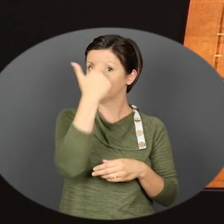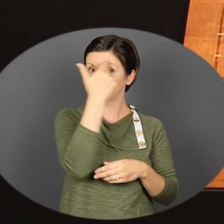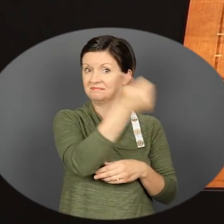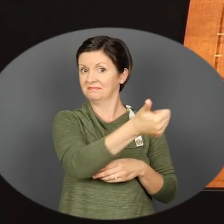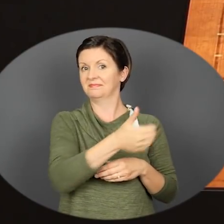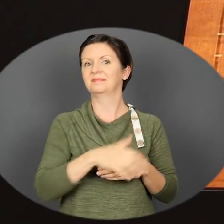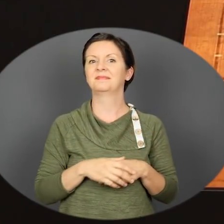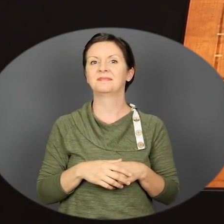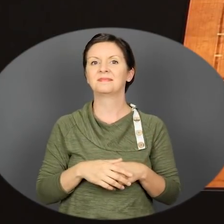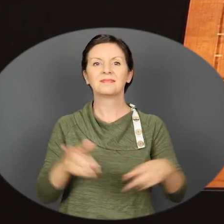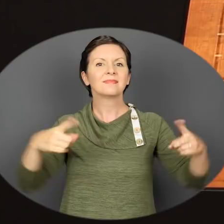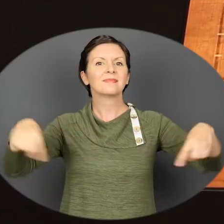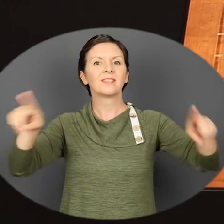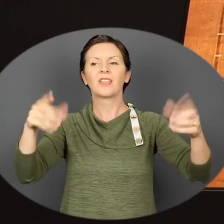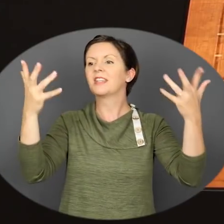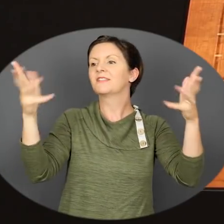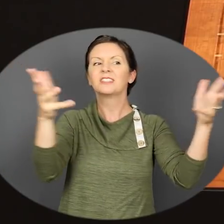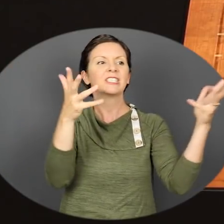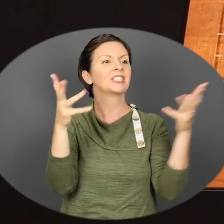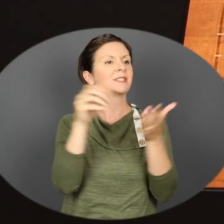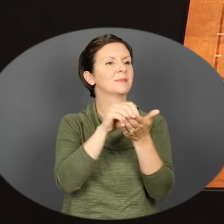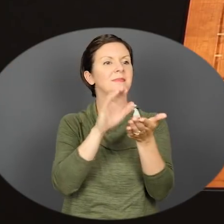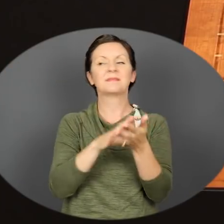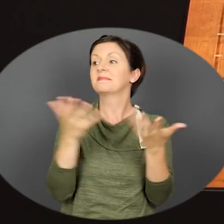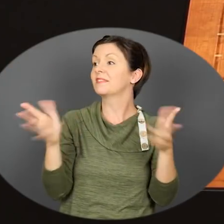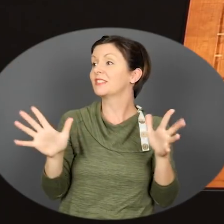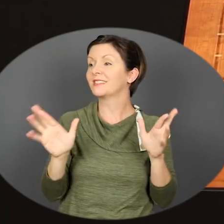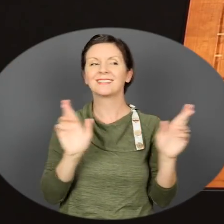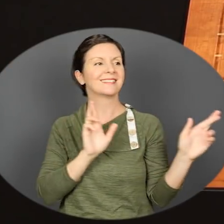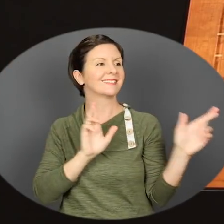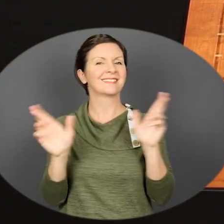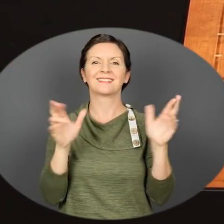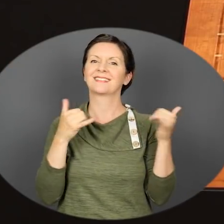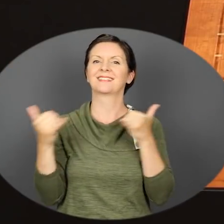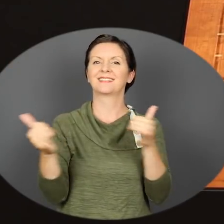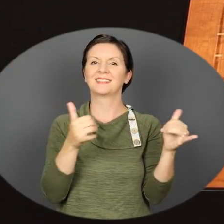if they choose. Once all players have placed their markers on the board, we’re now ready